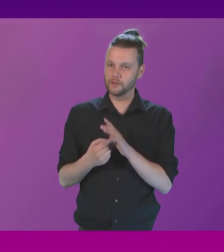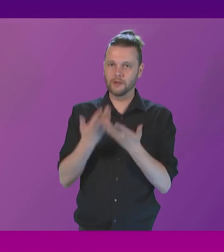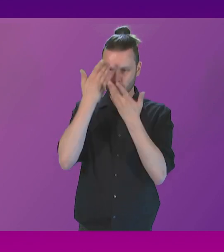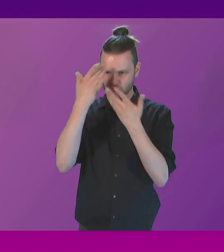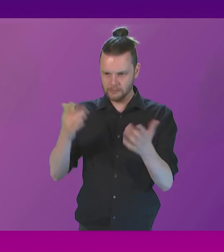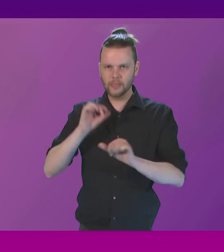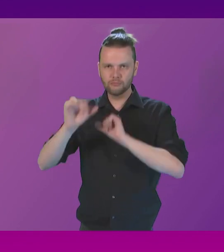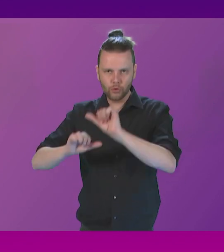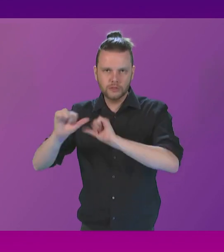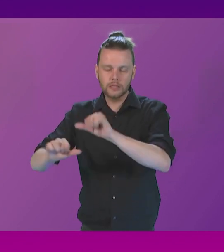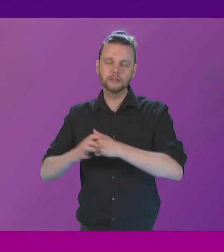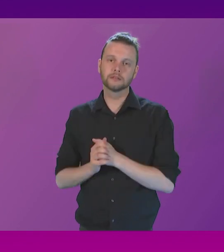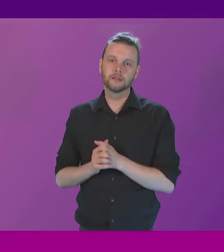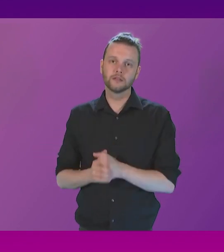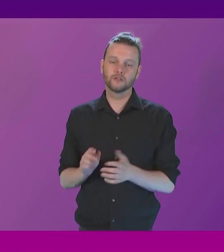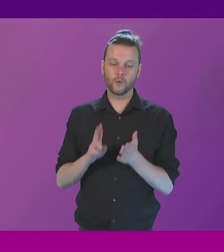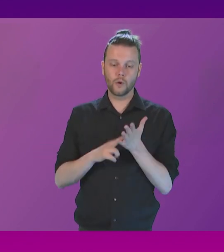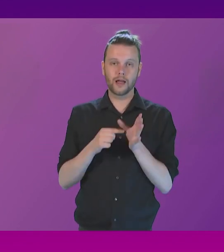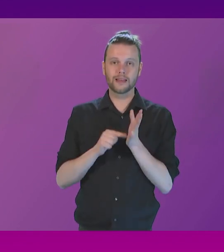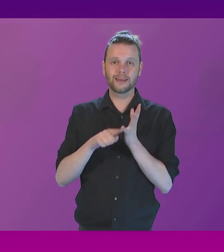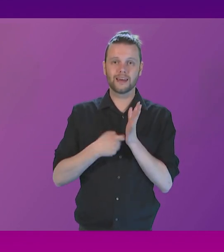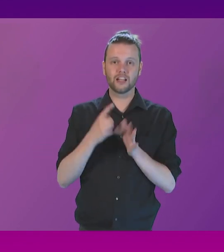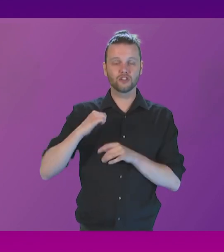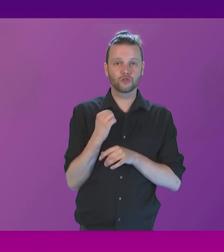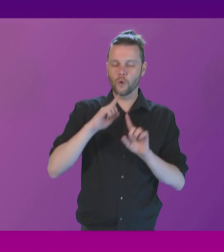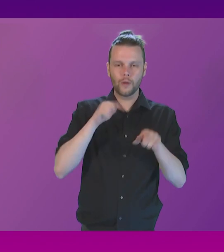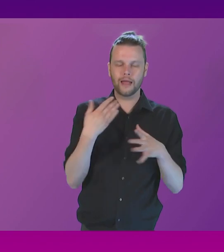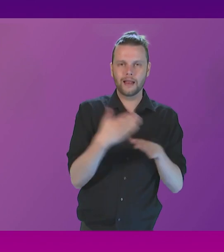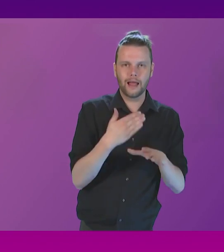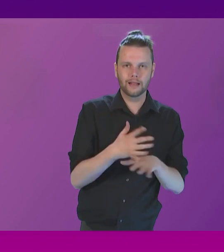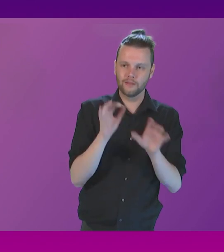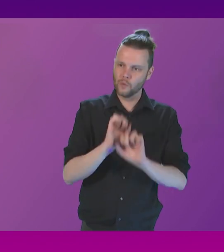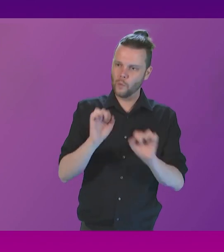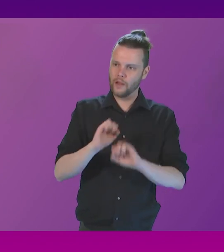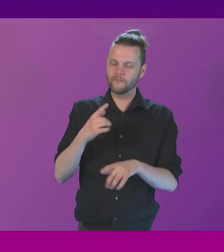process. NatureScot therefore cannot act until the applicant has been informed of the decision.